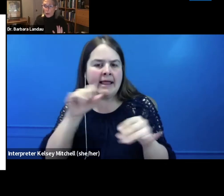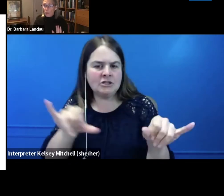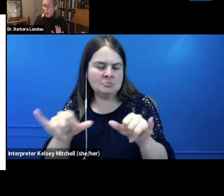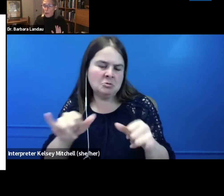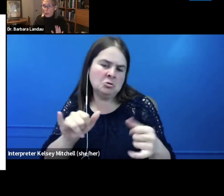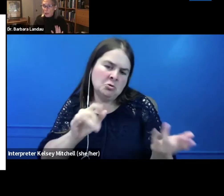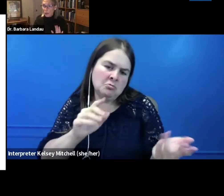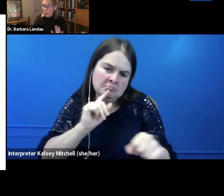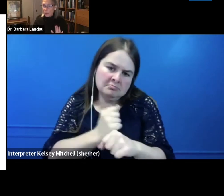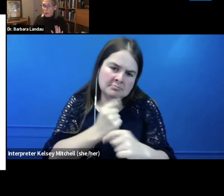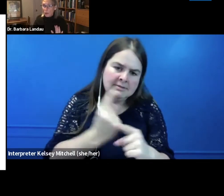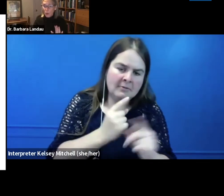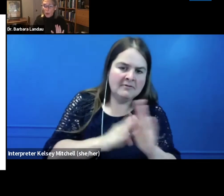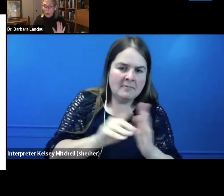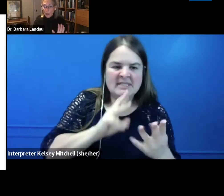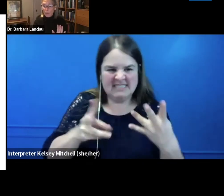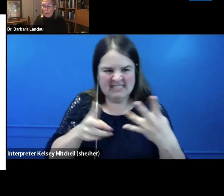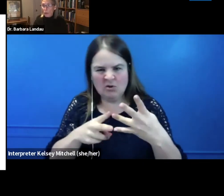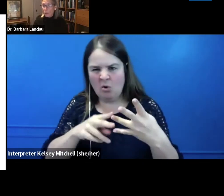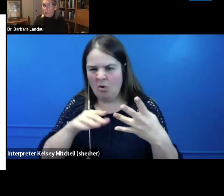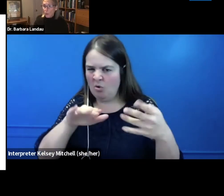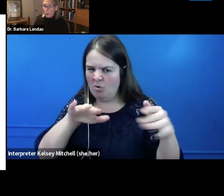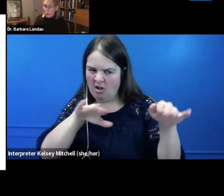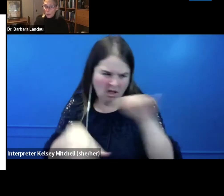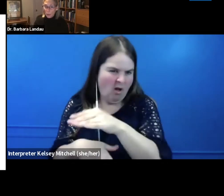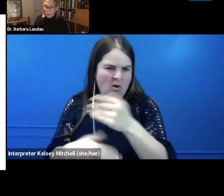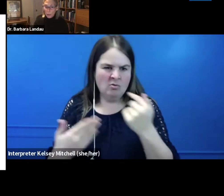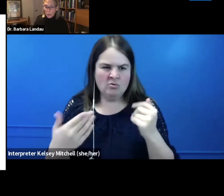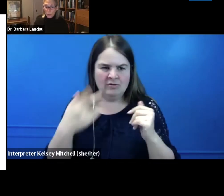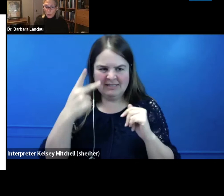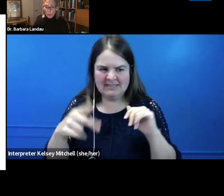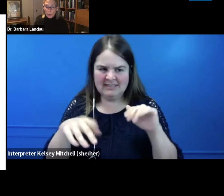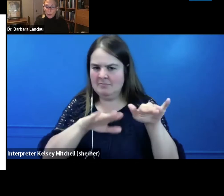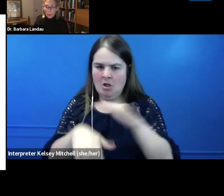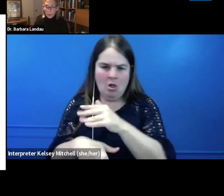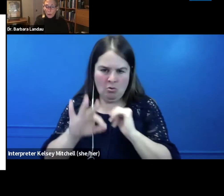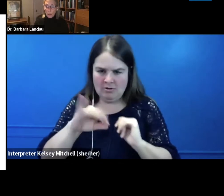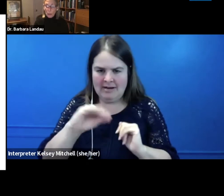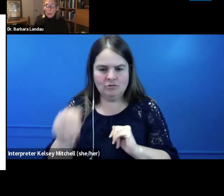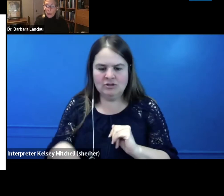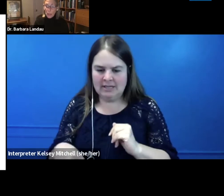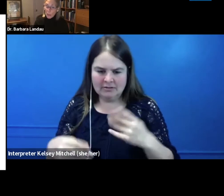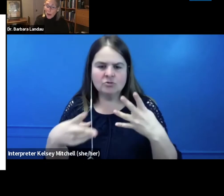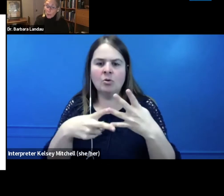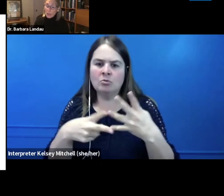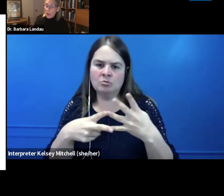for these individuals who are 11 years old the william syndrome individuals who